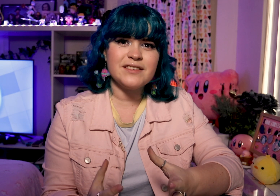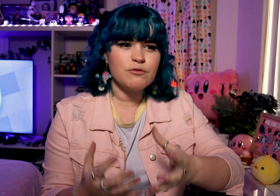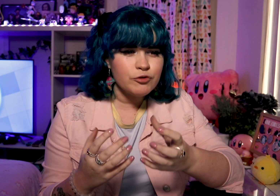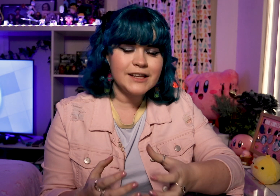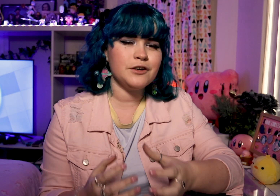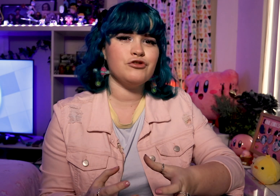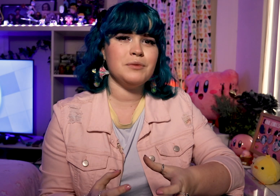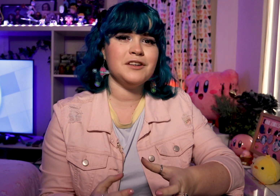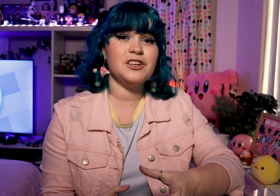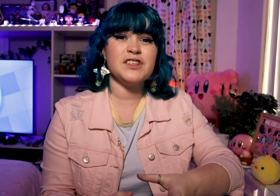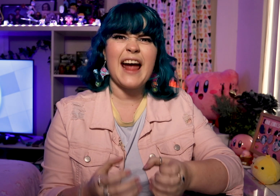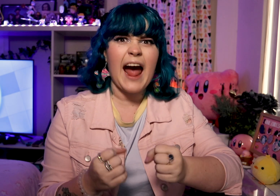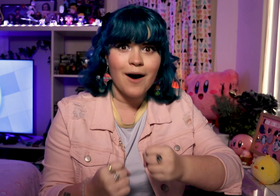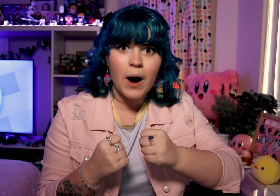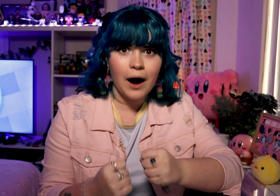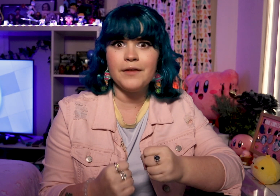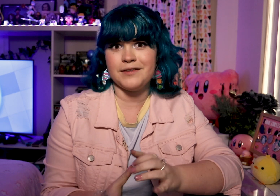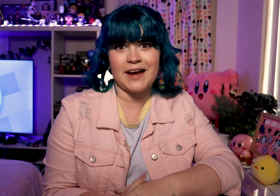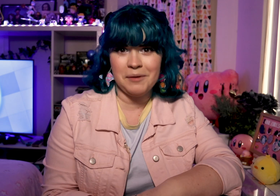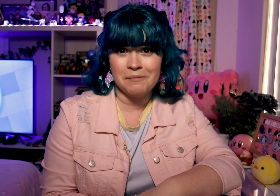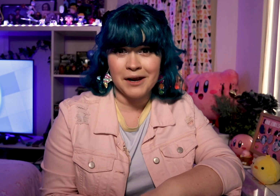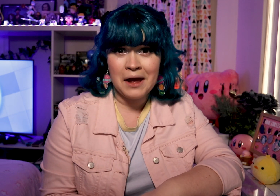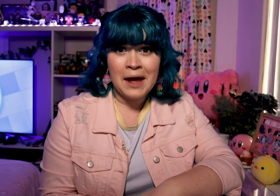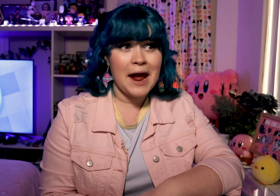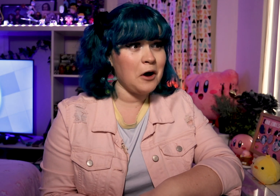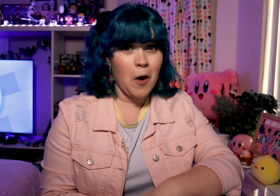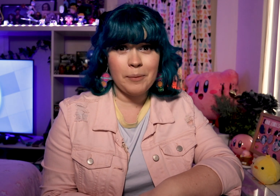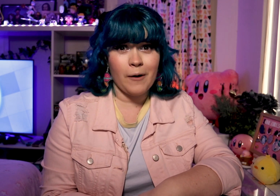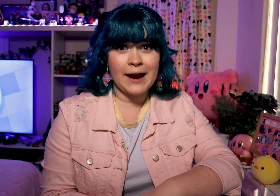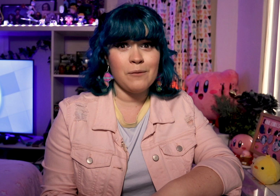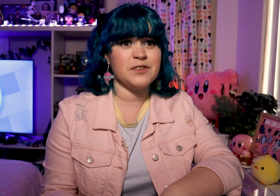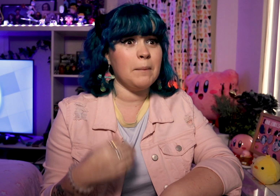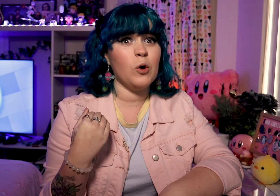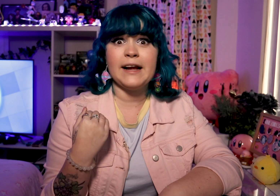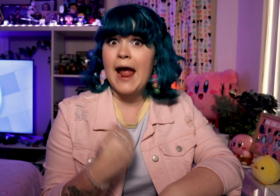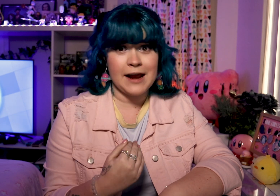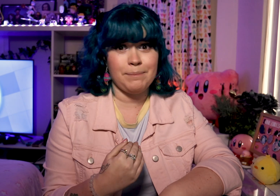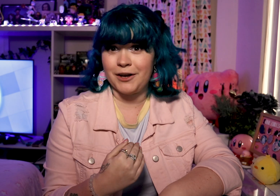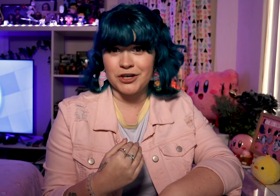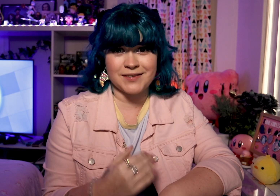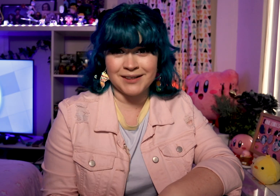that really contributed to just how hard this game hit me. And oh, boy, it was not pulling any punches.